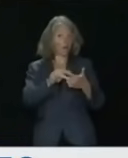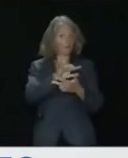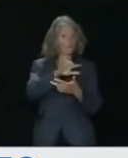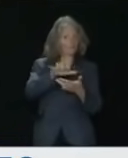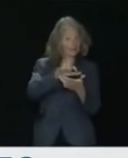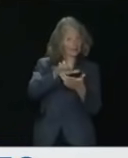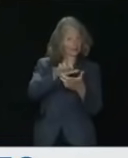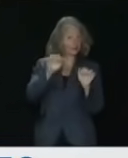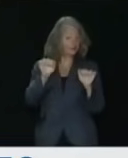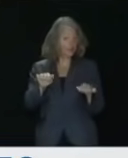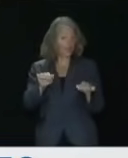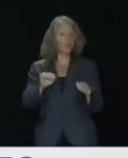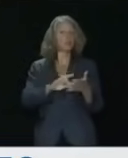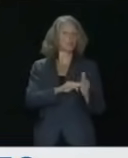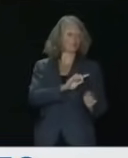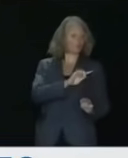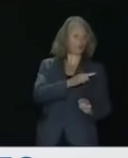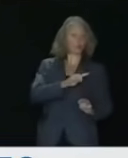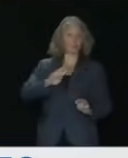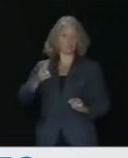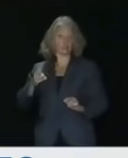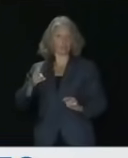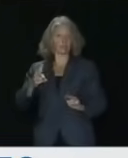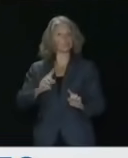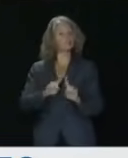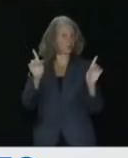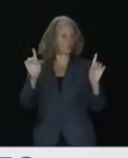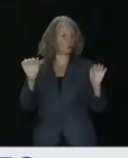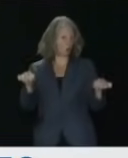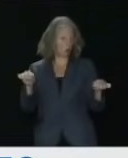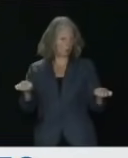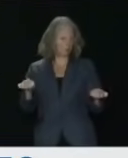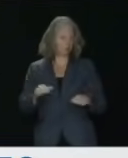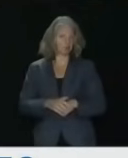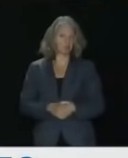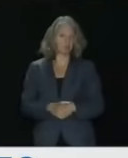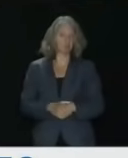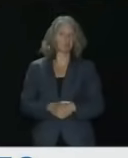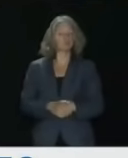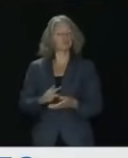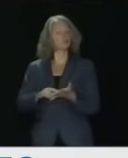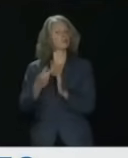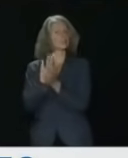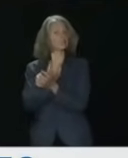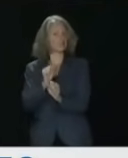SERIES. IN SHORT, THE INTERCHANGEABILITY OF VACCINES MEANS THAT YOU CAN